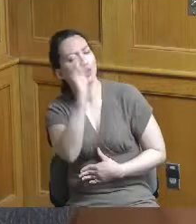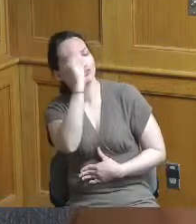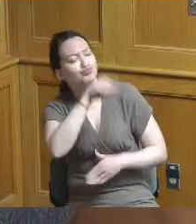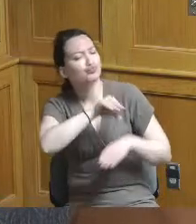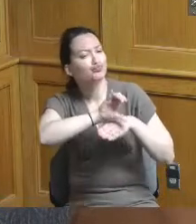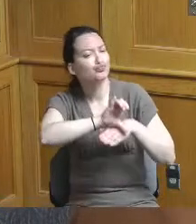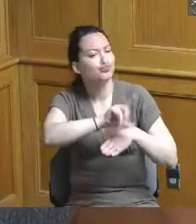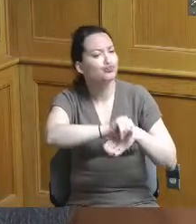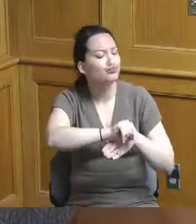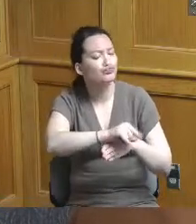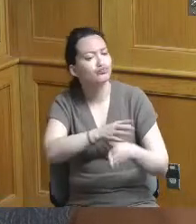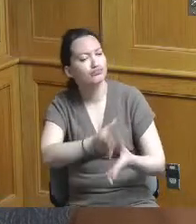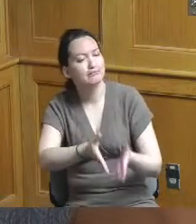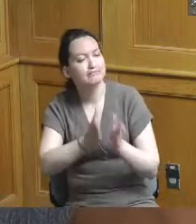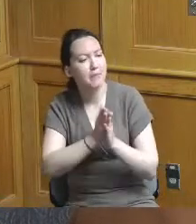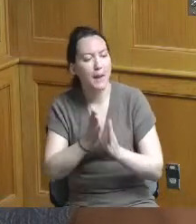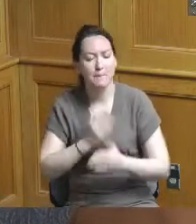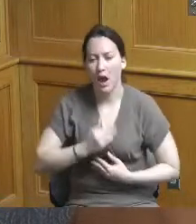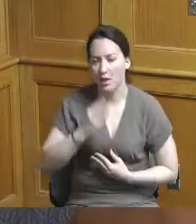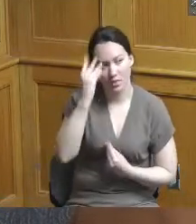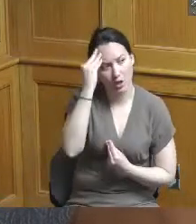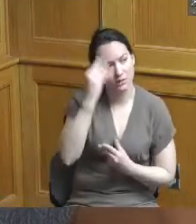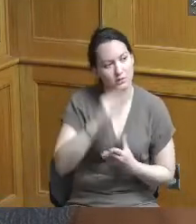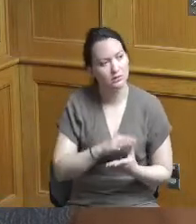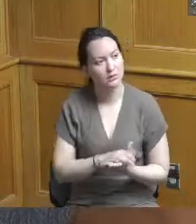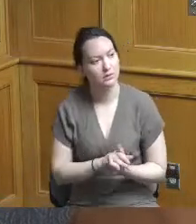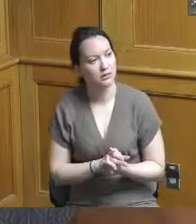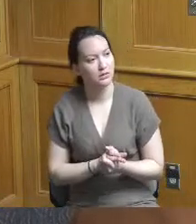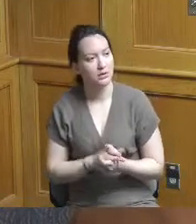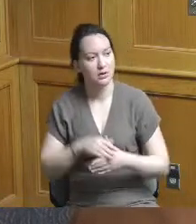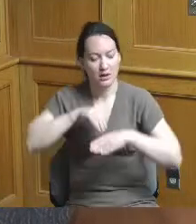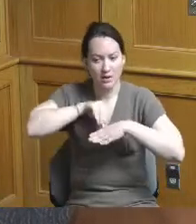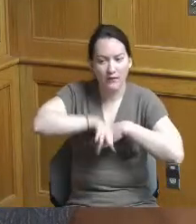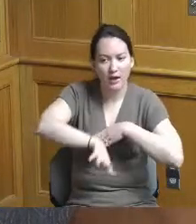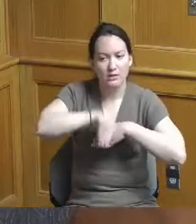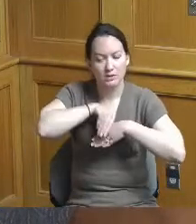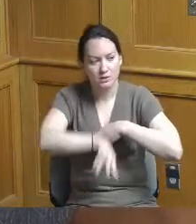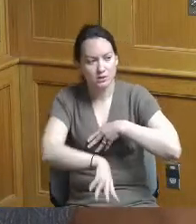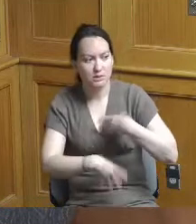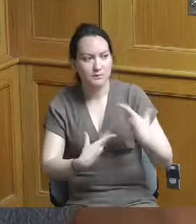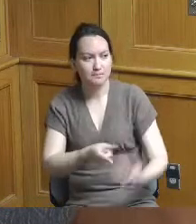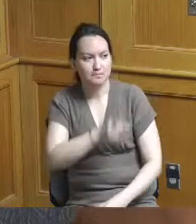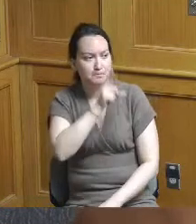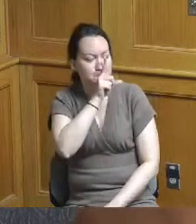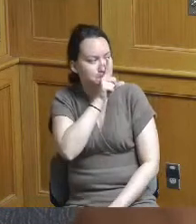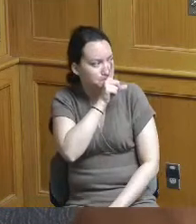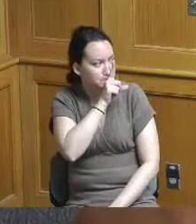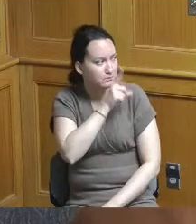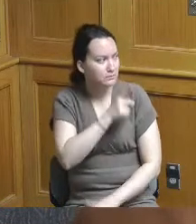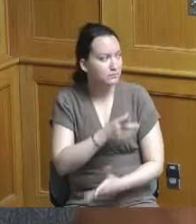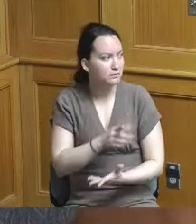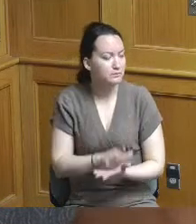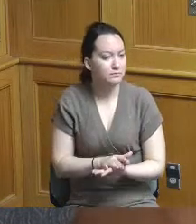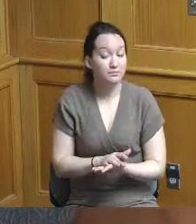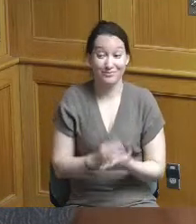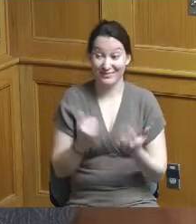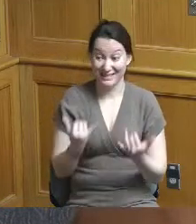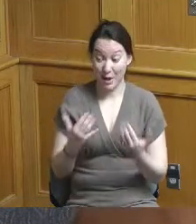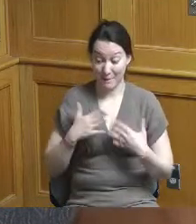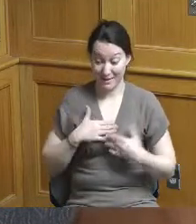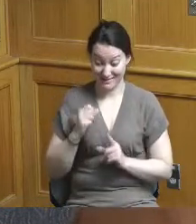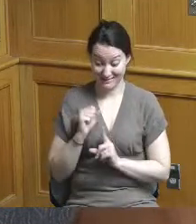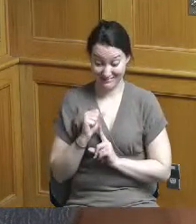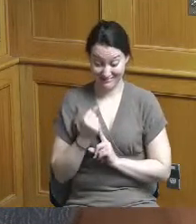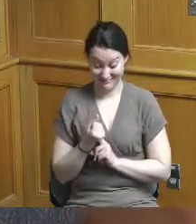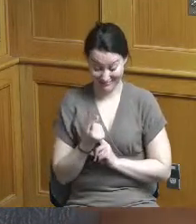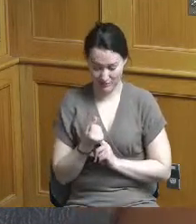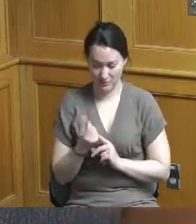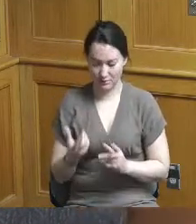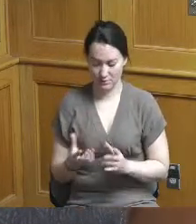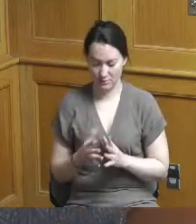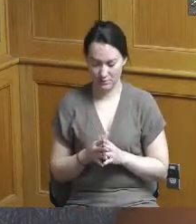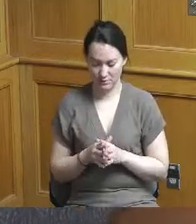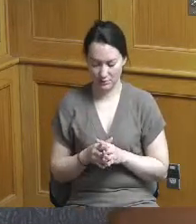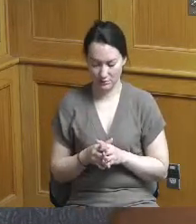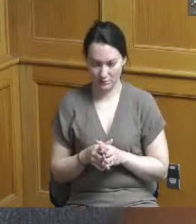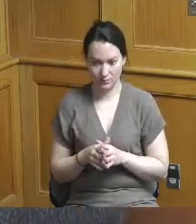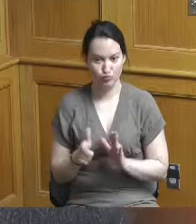and asked my thoughts or advice and now I'm at a situation where we have to make a decision